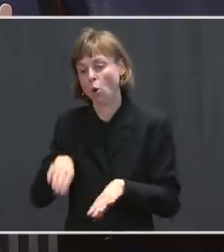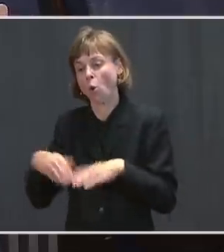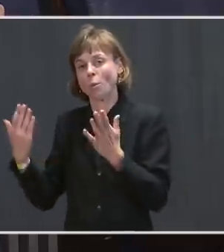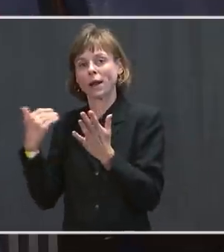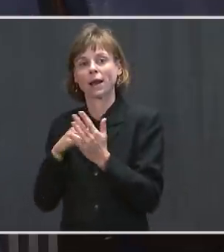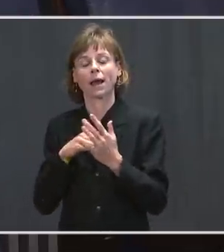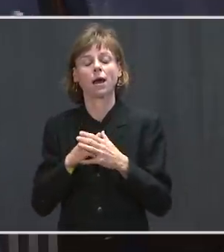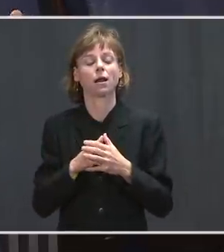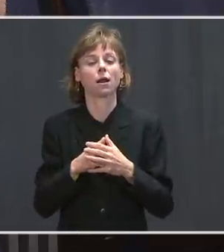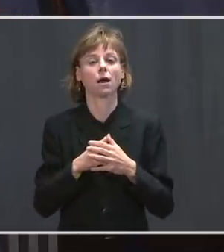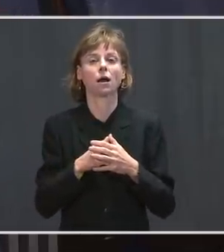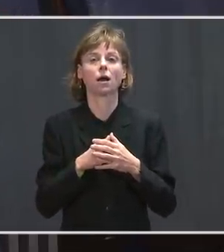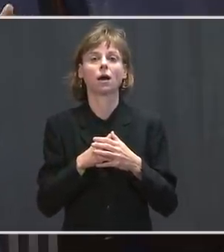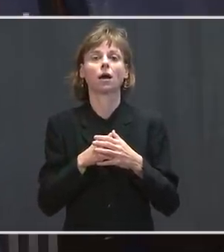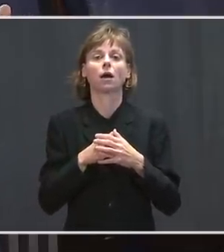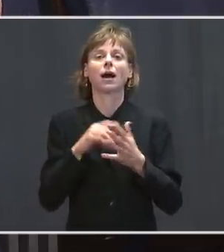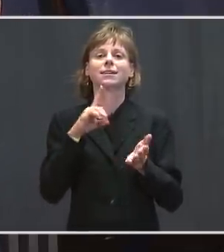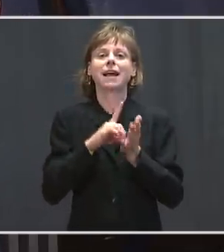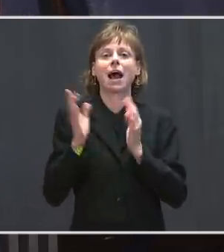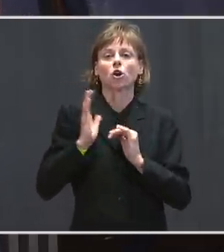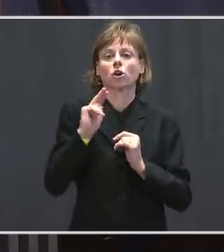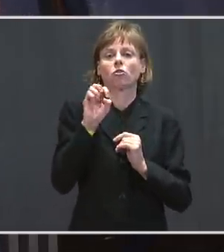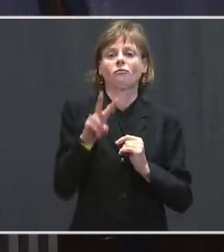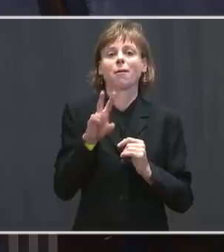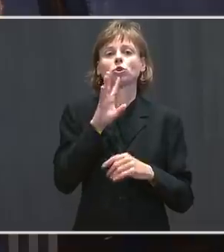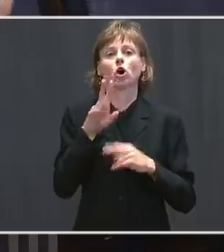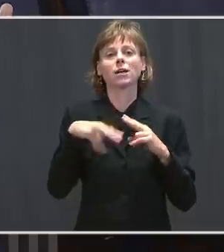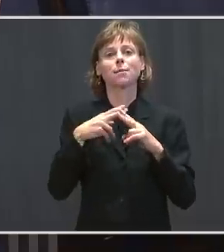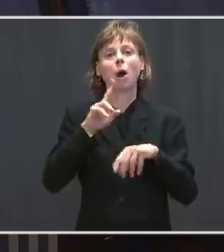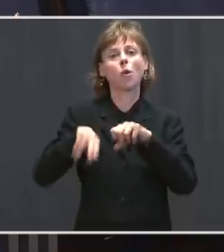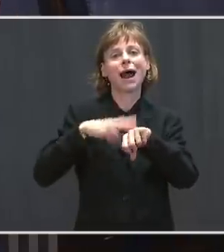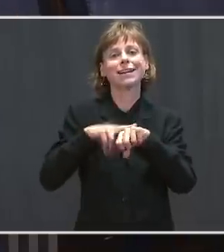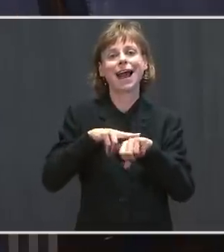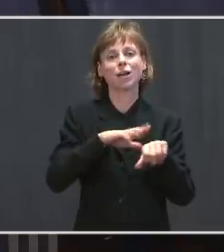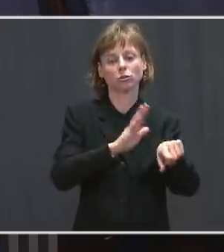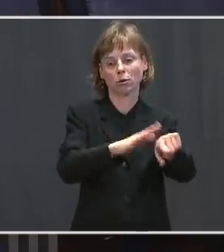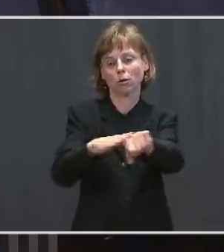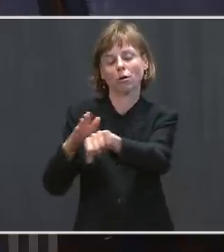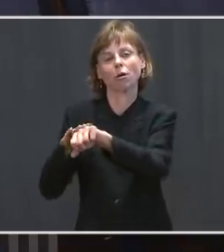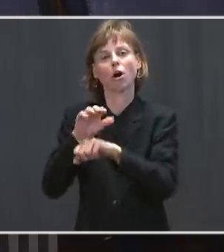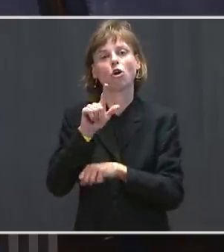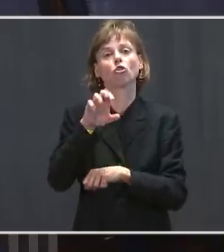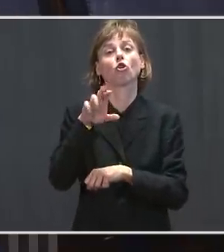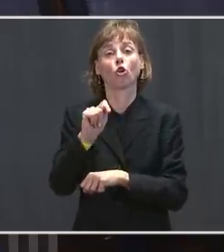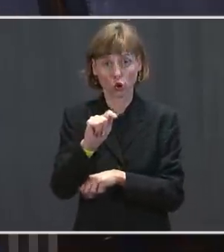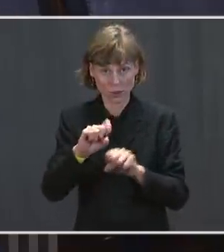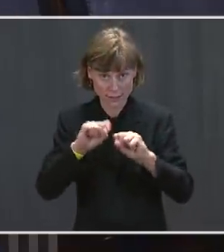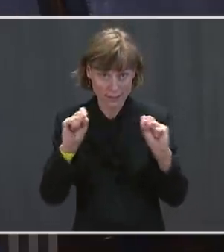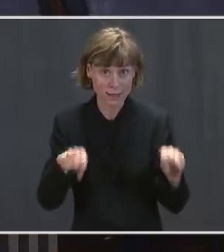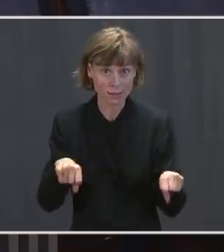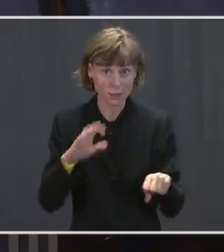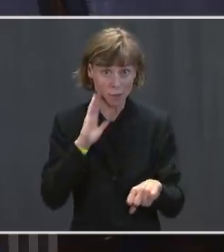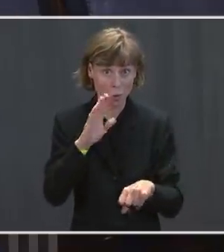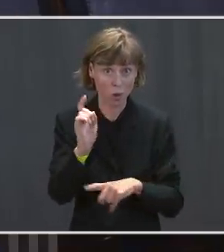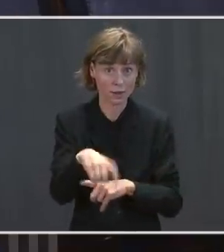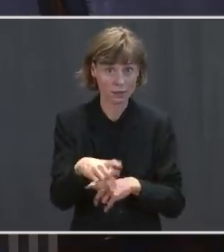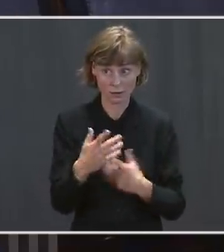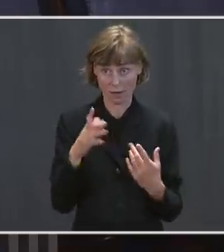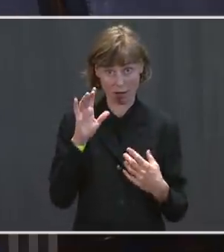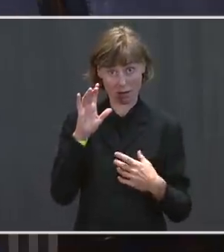talked about a national alert system that would be needed. Is that something that the administration is planning to implement?